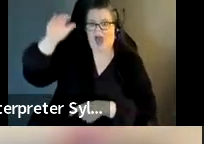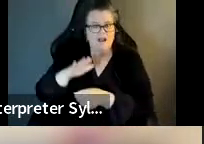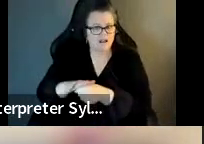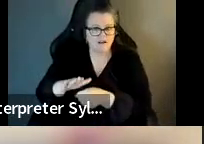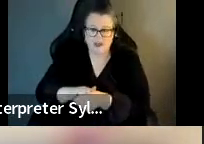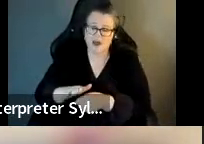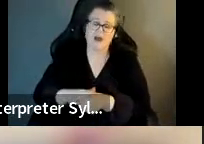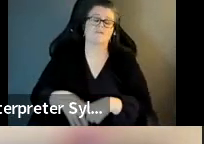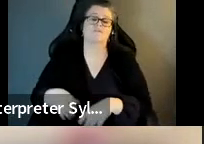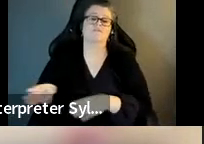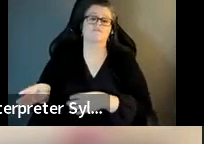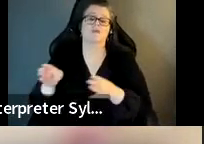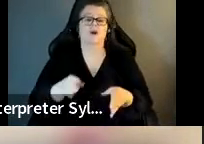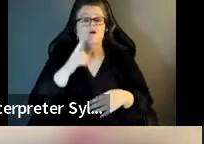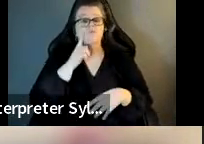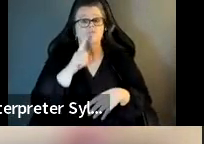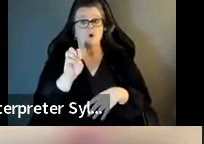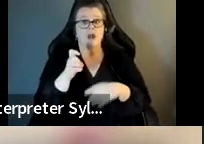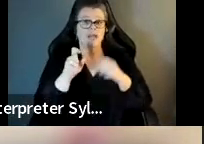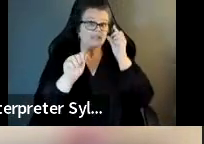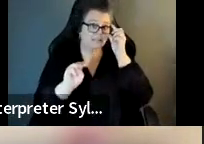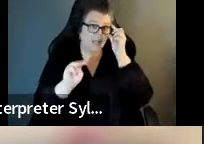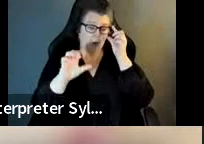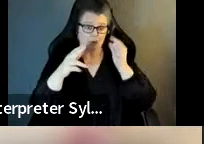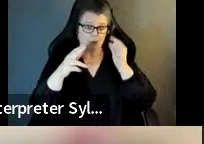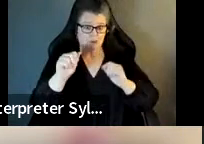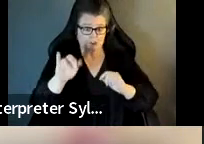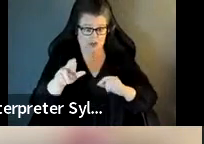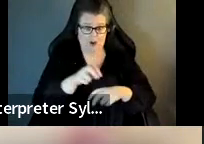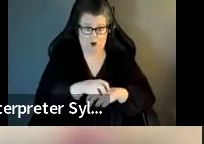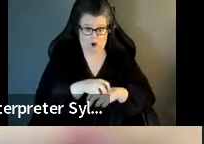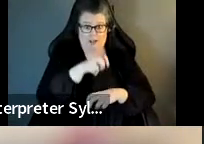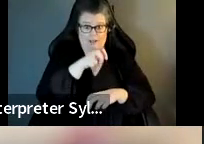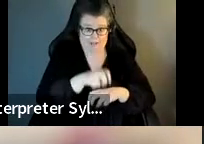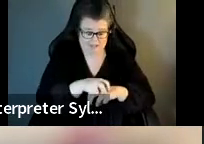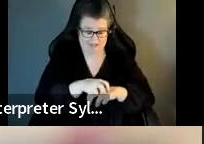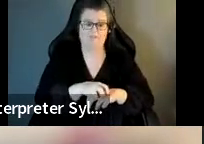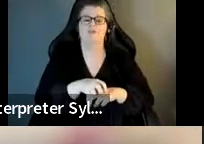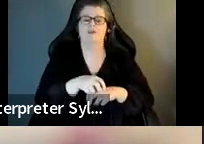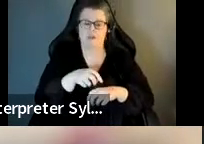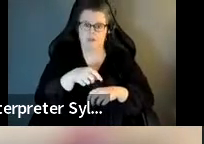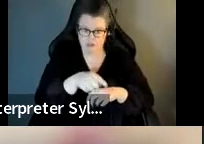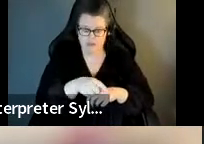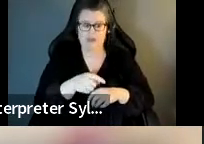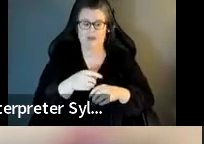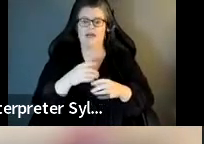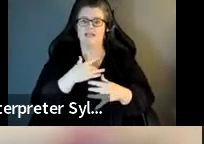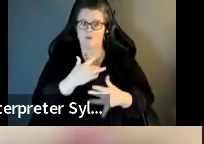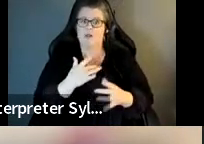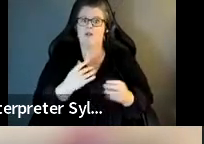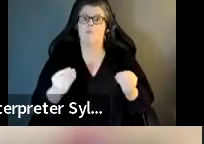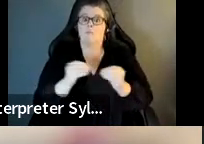a more dramatic loss at the raised position, typically 6X magnification or greater.